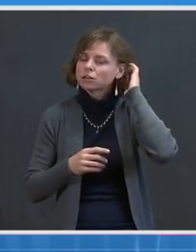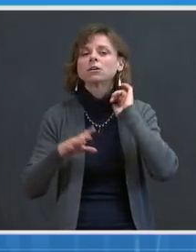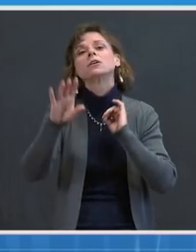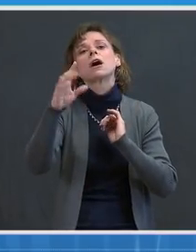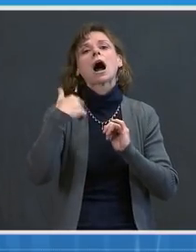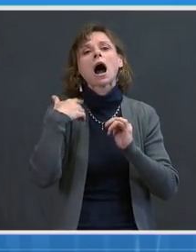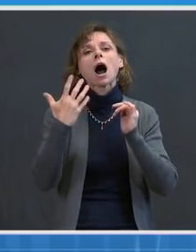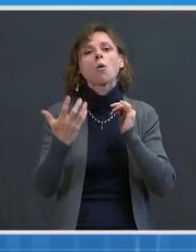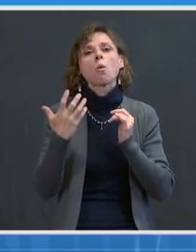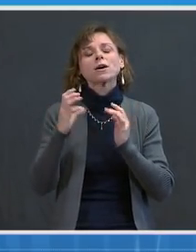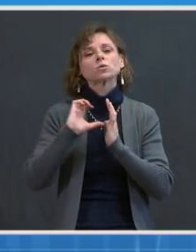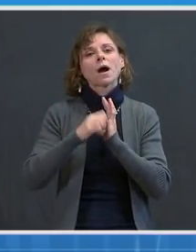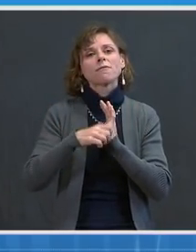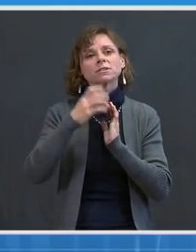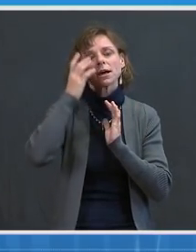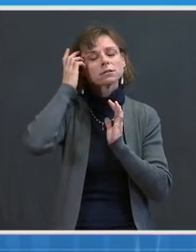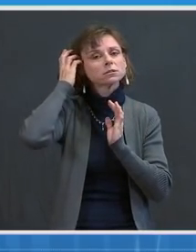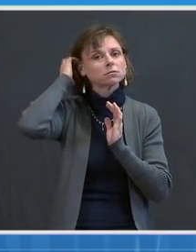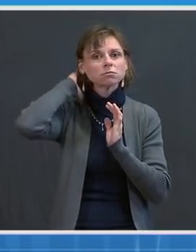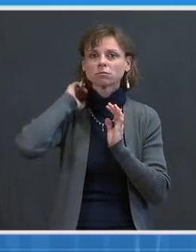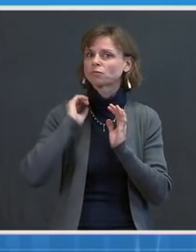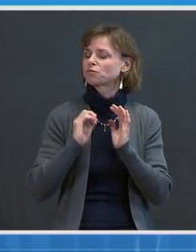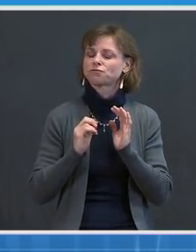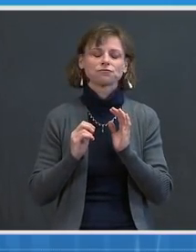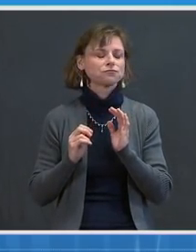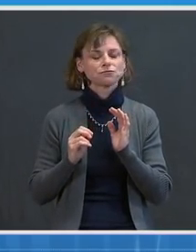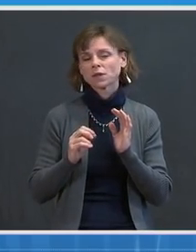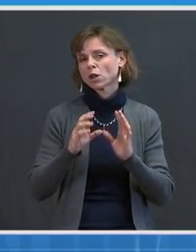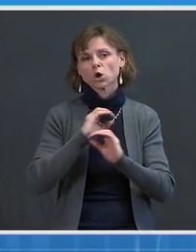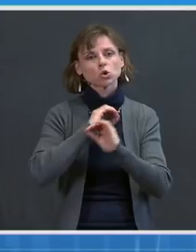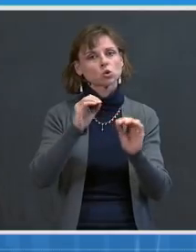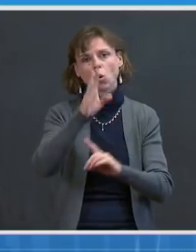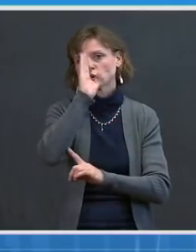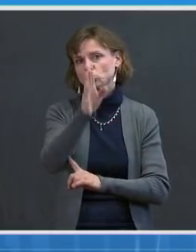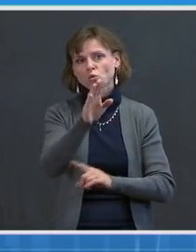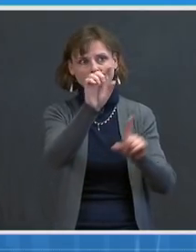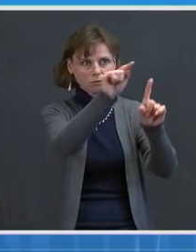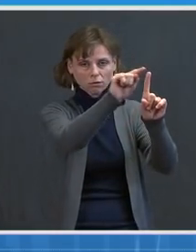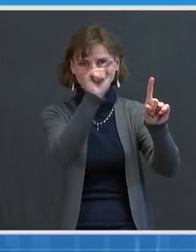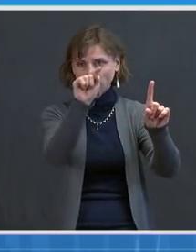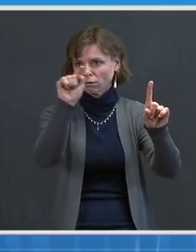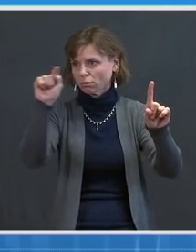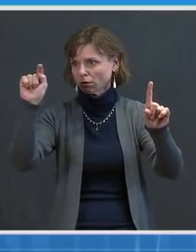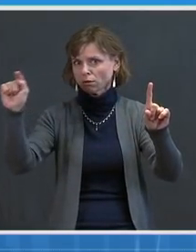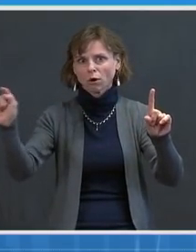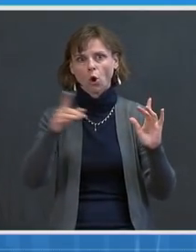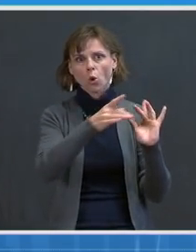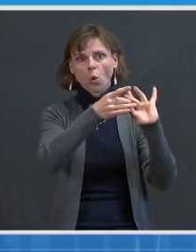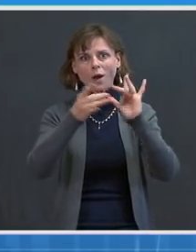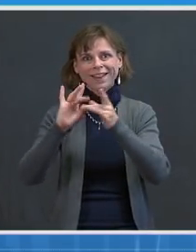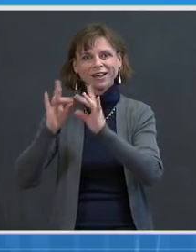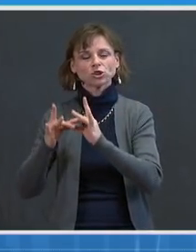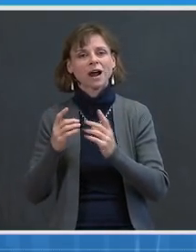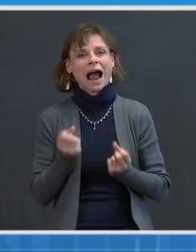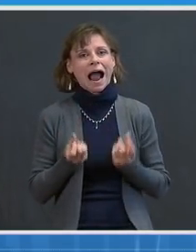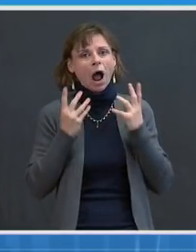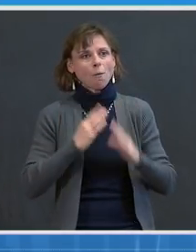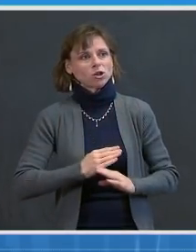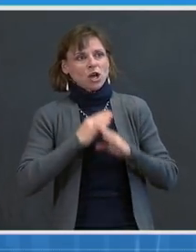is that there is not a direct linear correlation between the level of antibody and the degree of protection, as Dr. Walensky says.